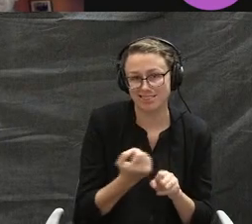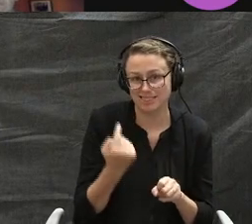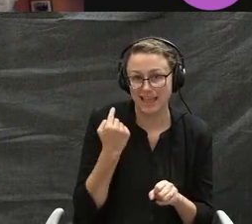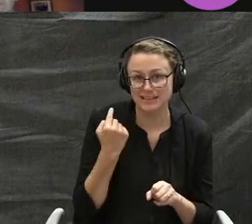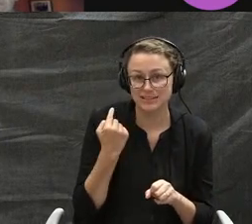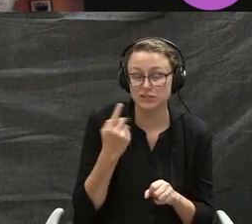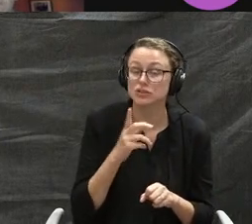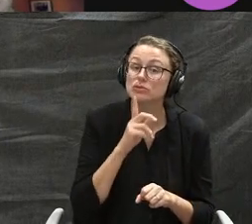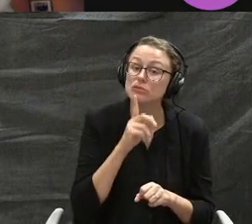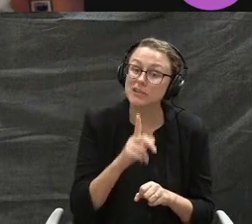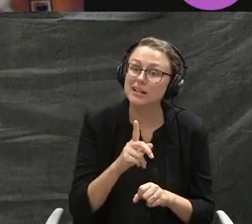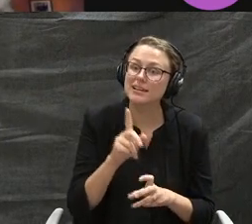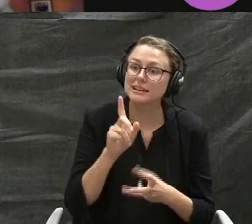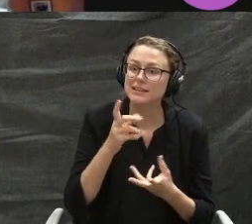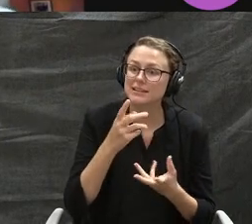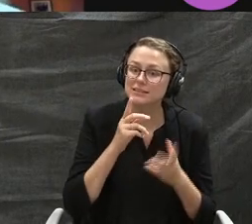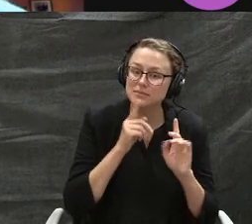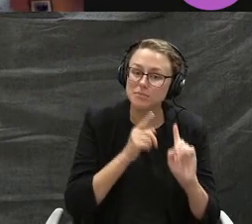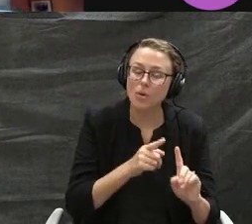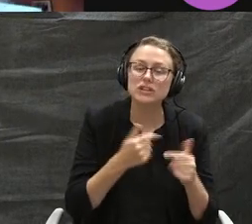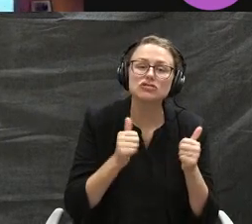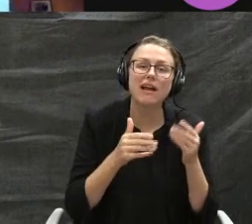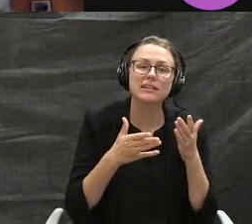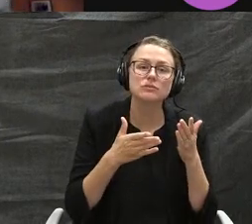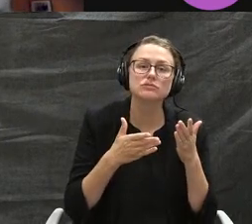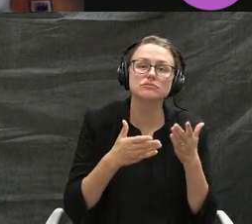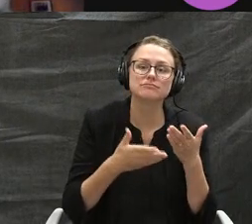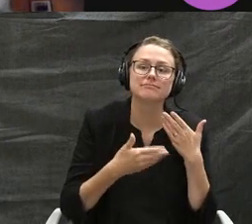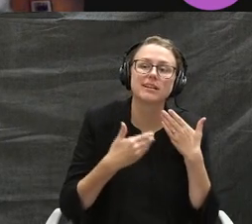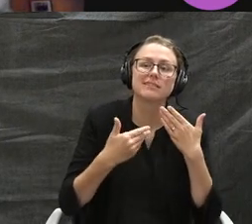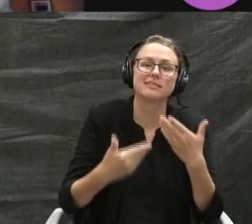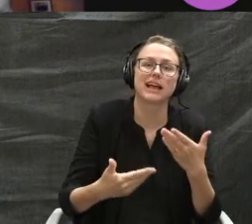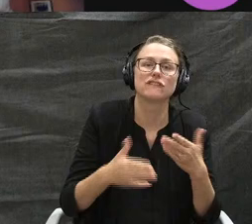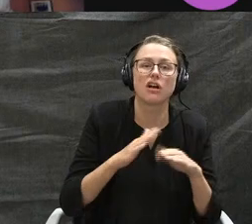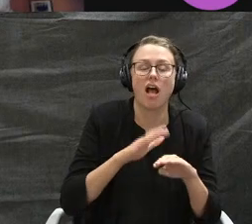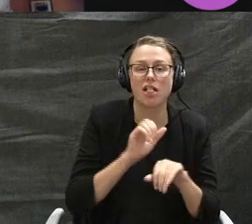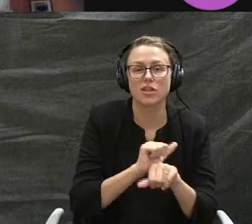means to deliver on the work that was really completed last